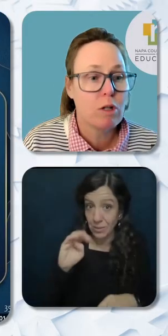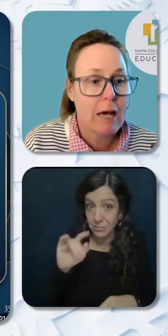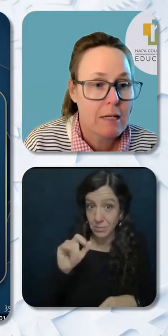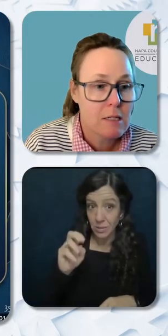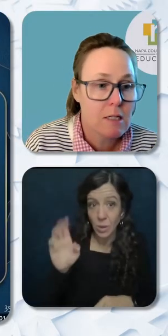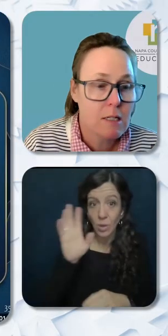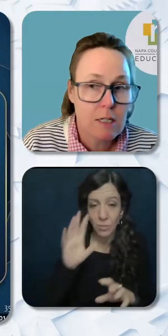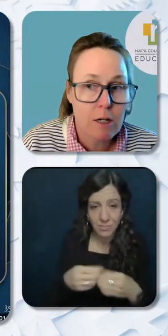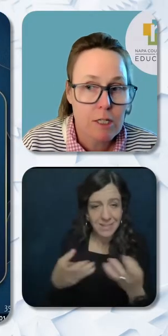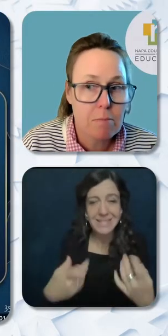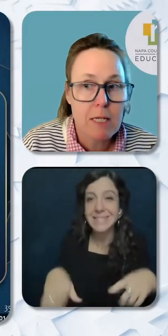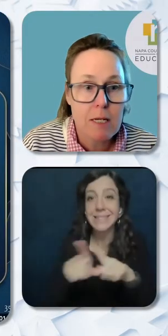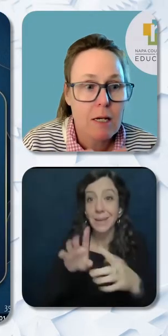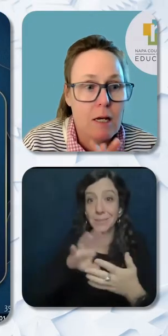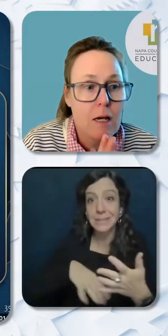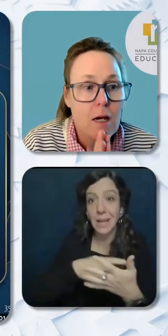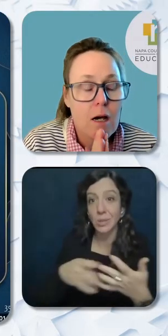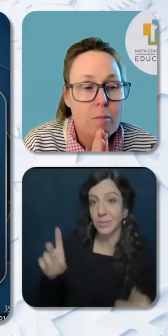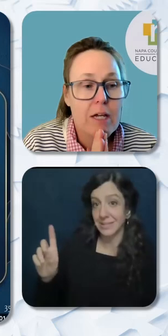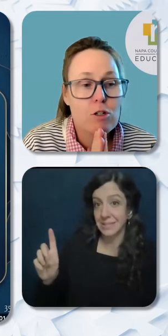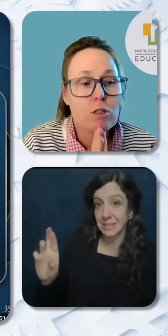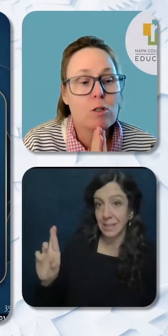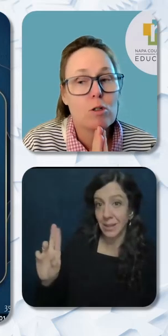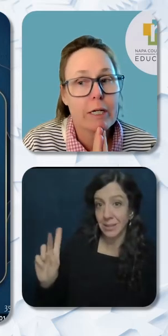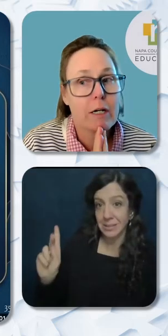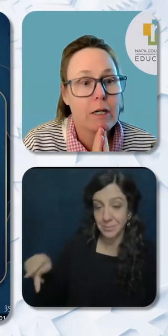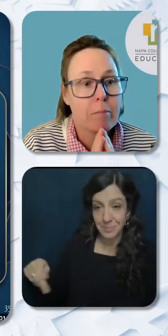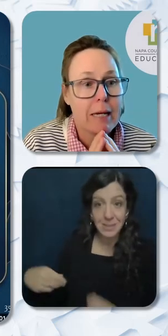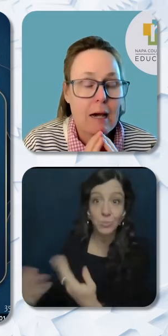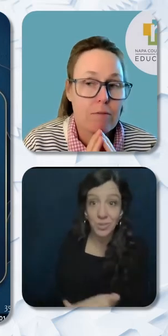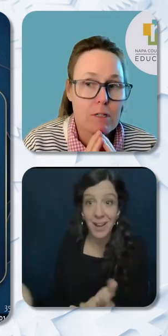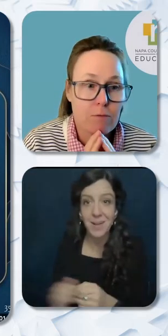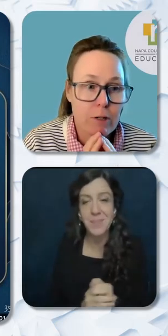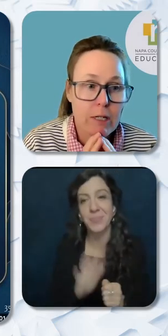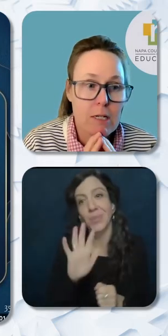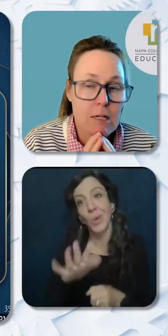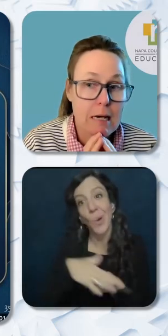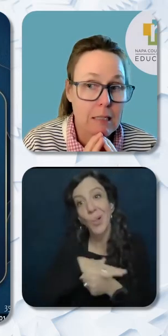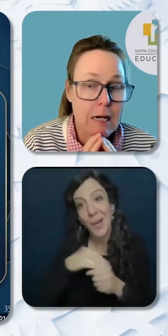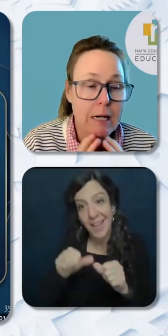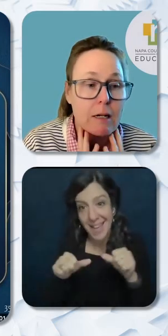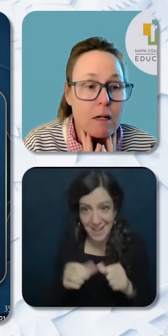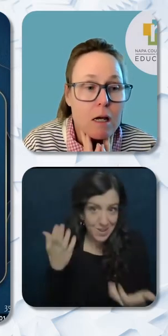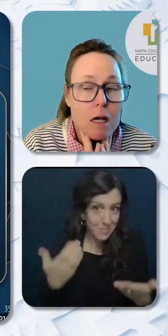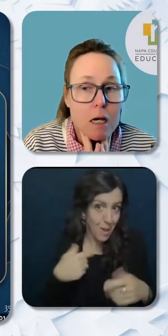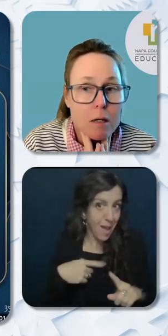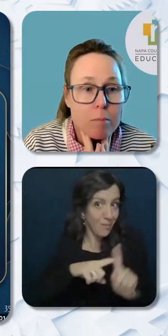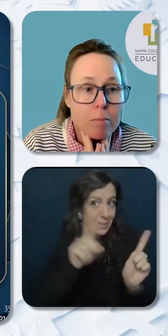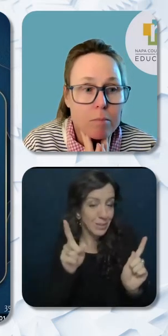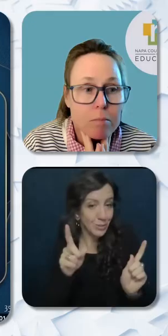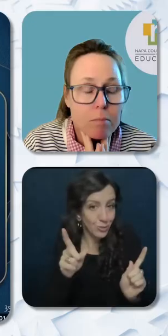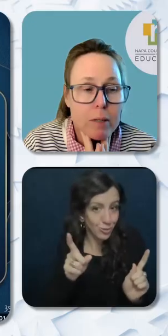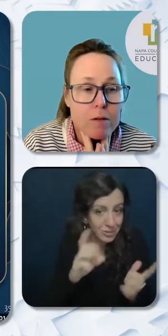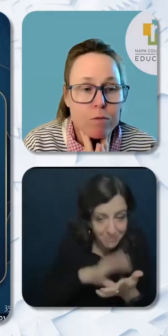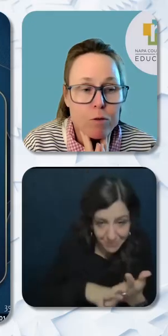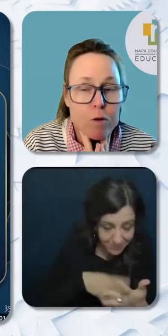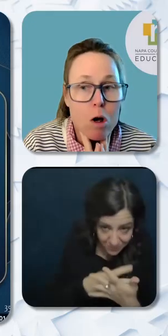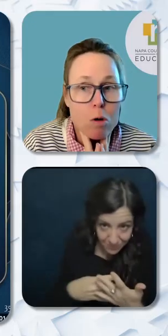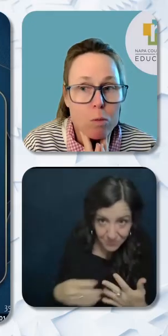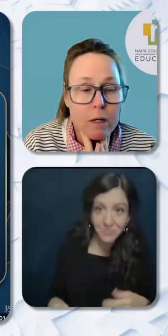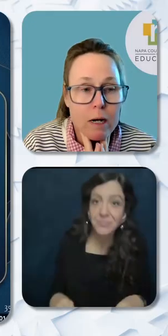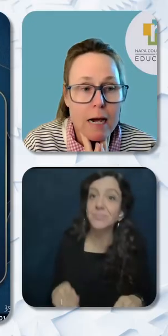schedule as the DRDP, and your local area may have a different deadline, but for fall,